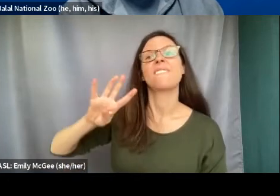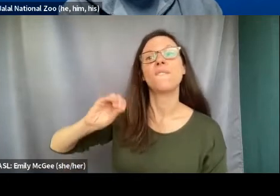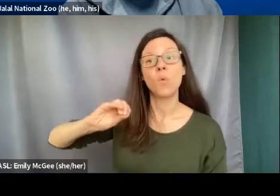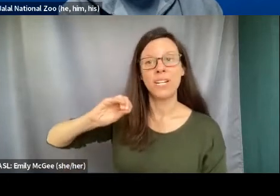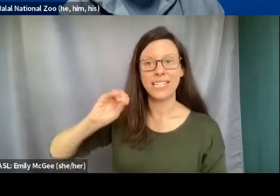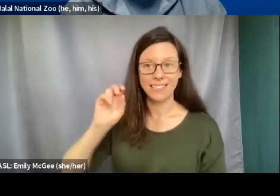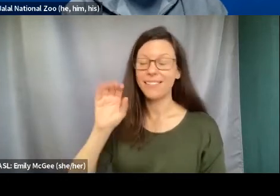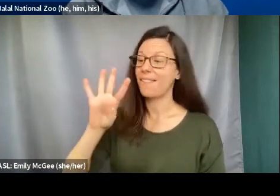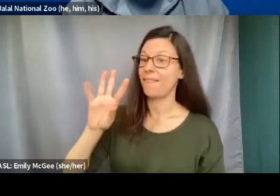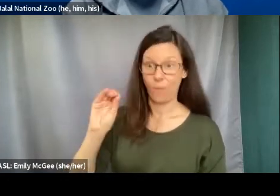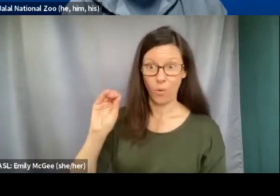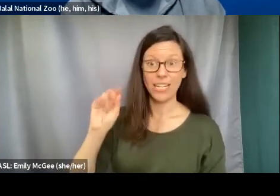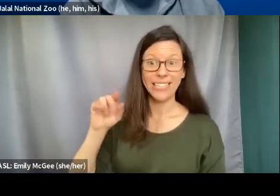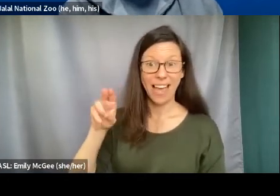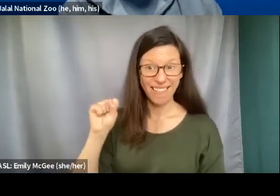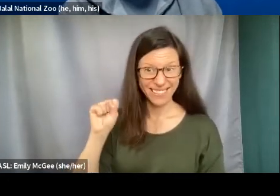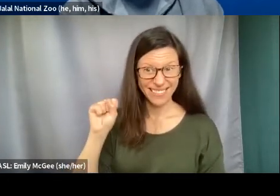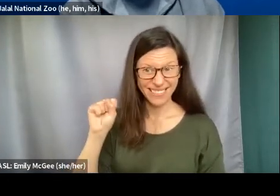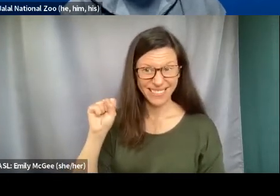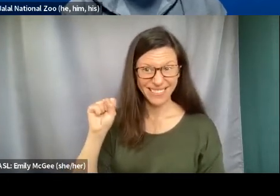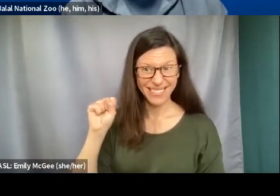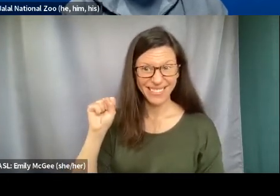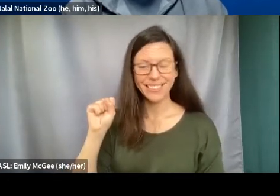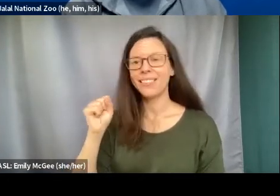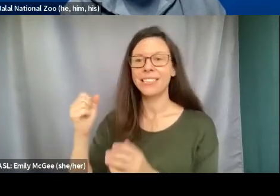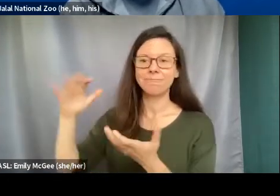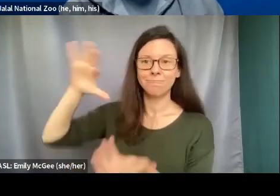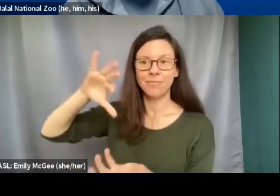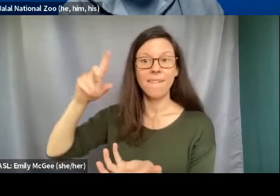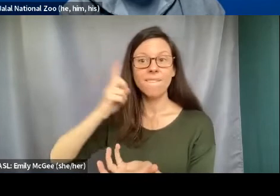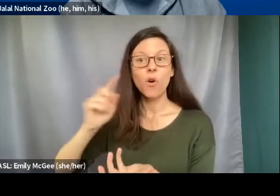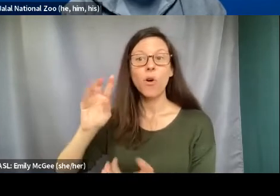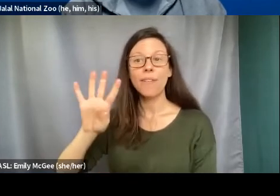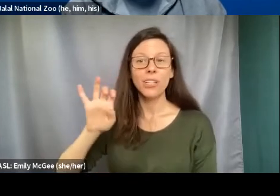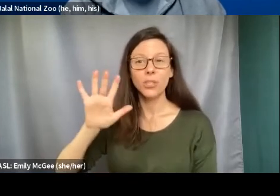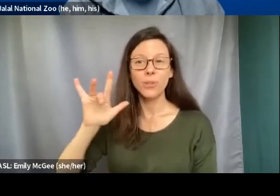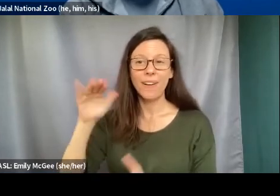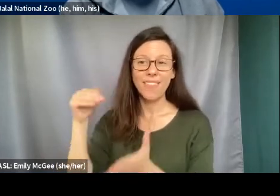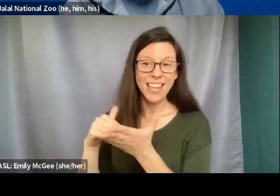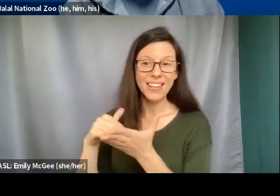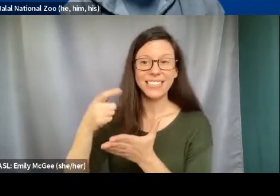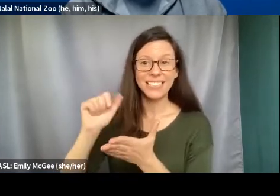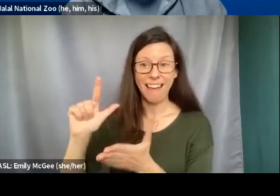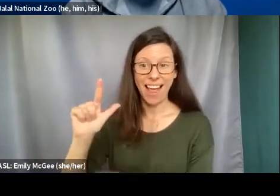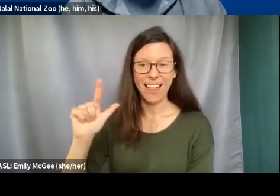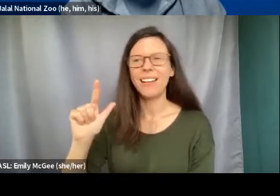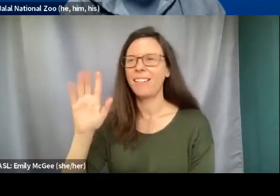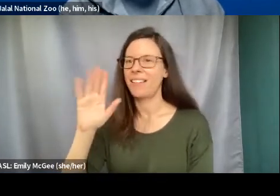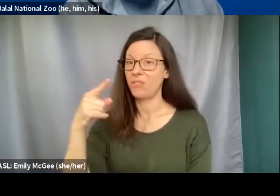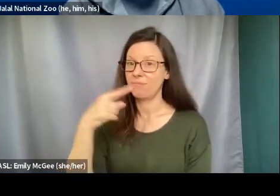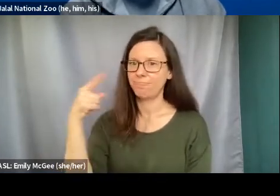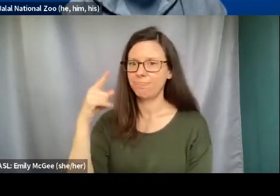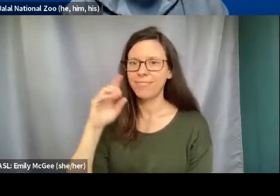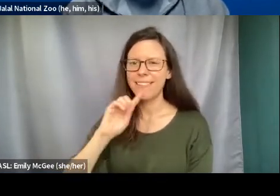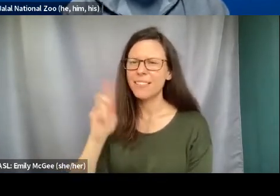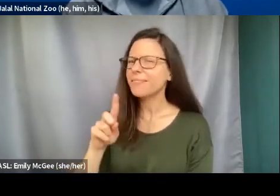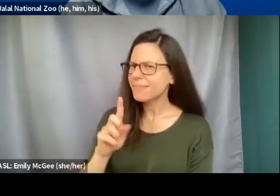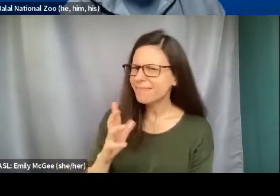go into the 425,000 gallon sea lion pool, followed by 60 tons. How much salt is going into these pools?